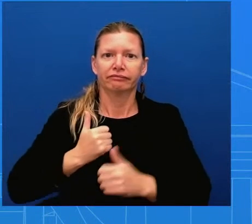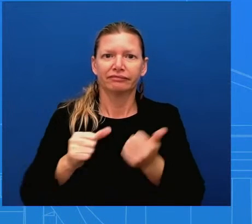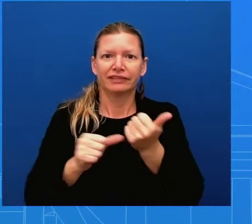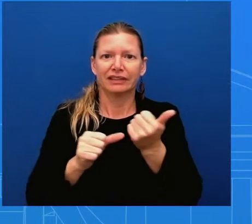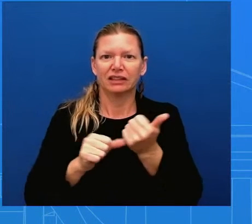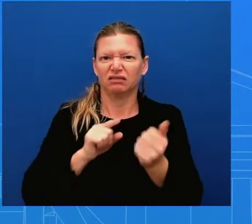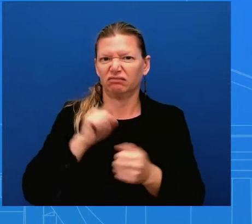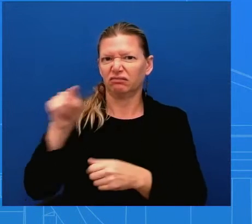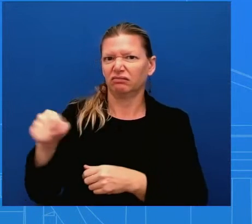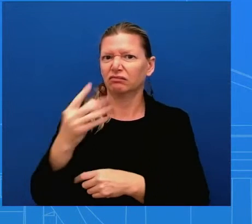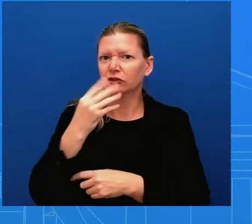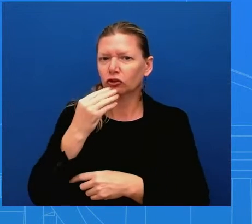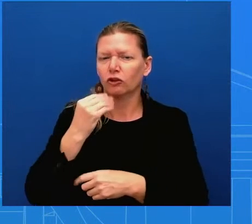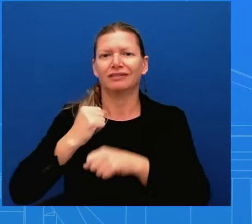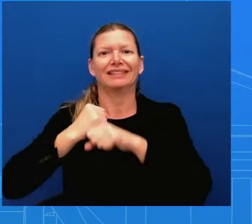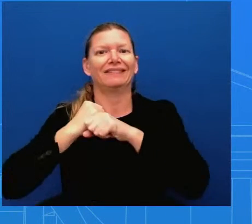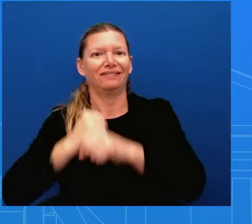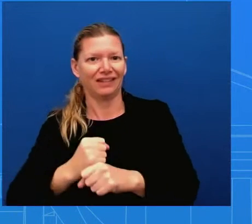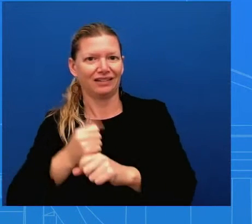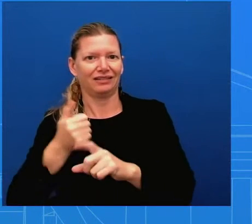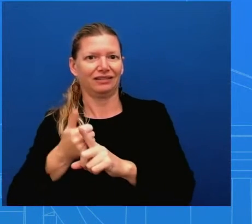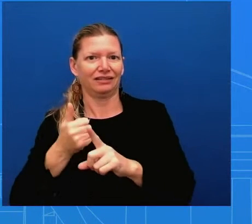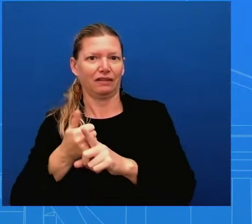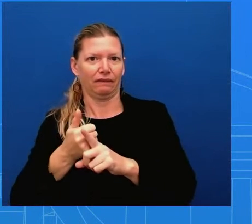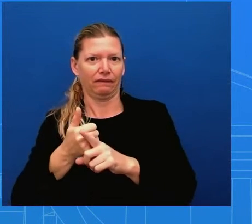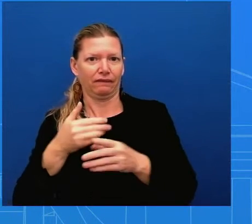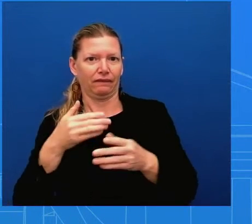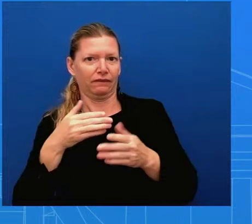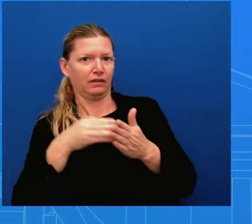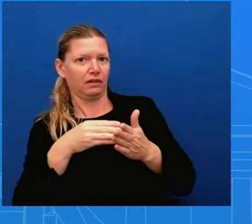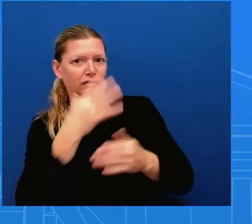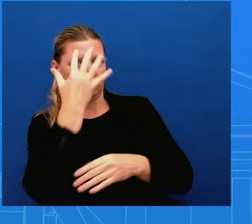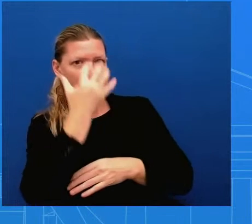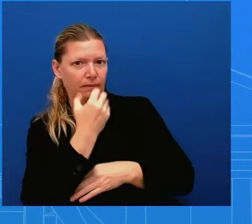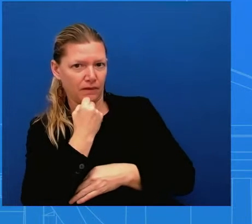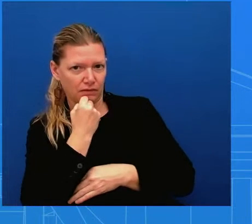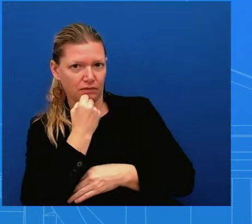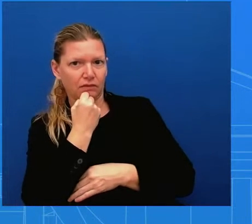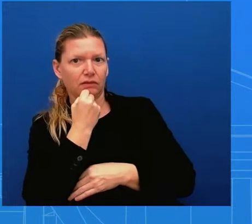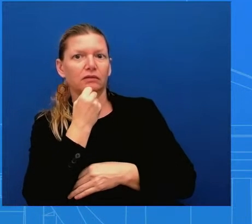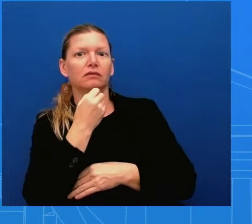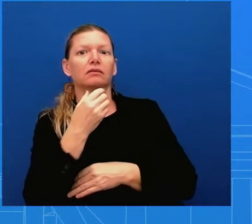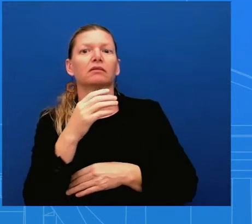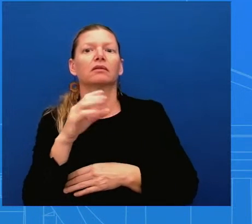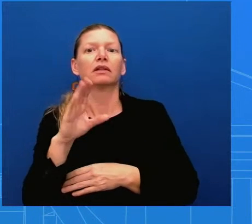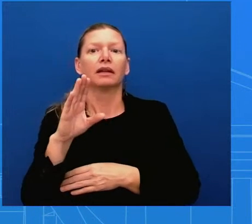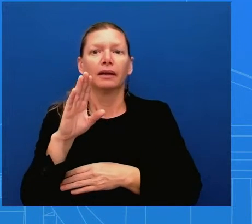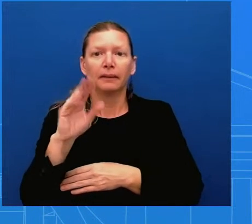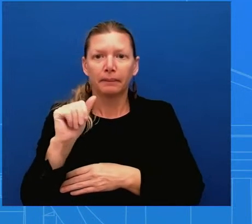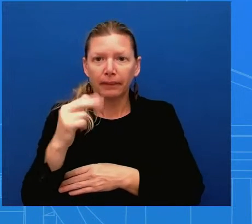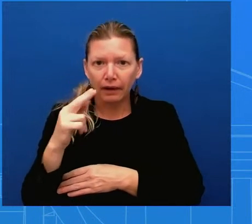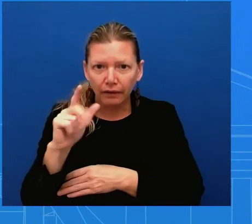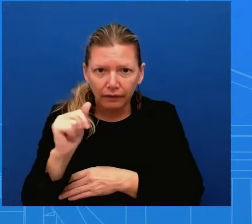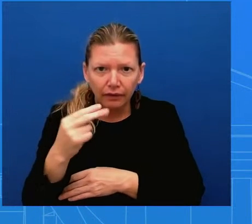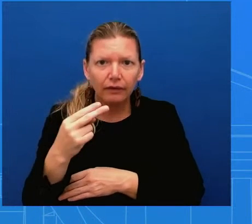We are continuing to send military assistance, and we will ensure that Israel receives the full amount provided in the supplemental.